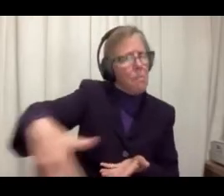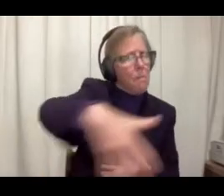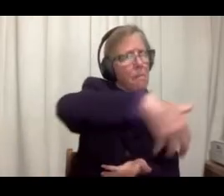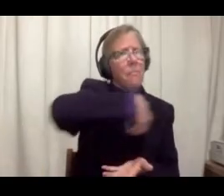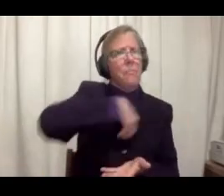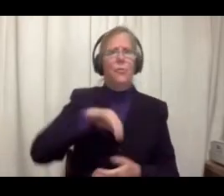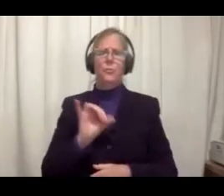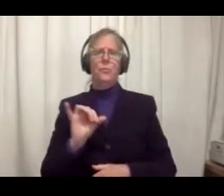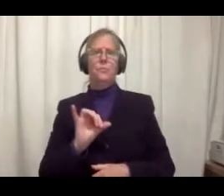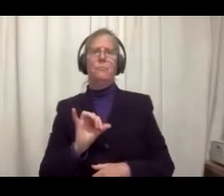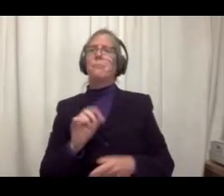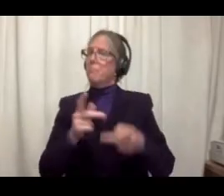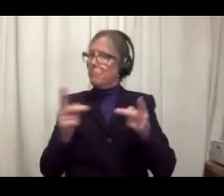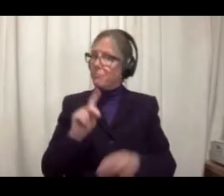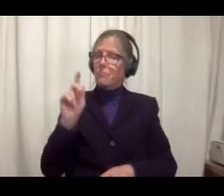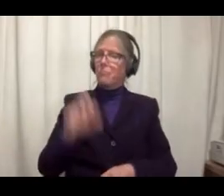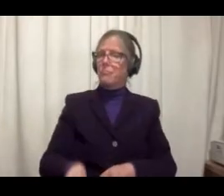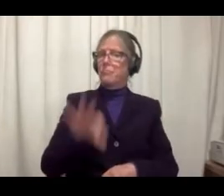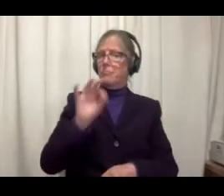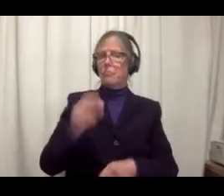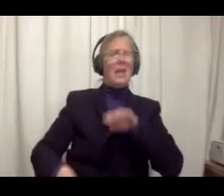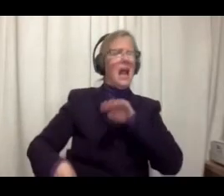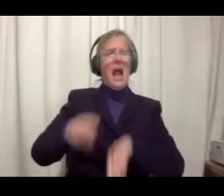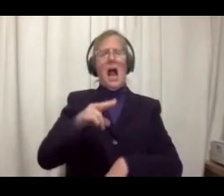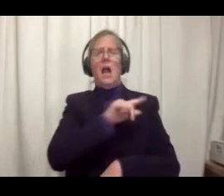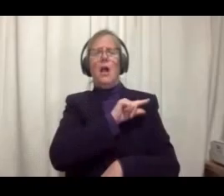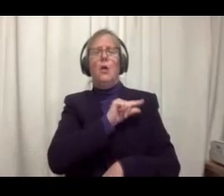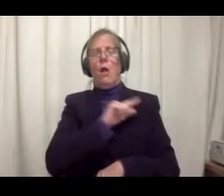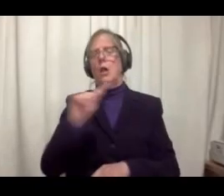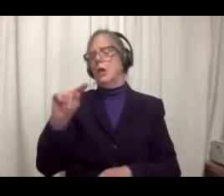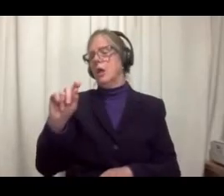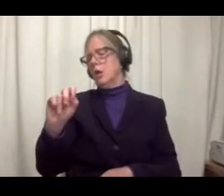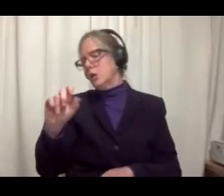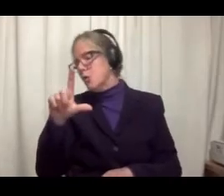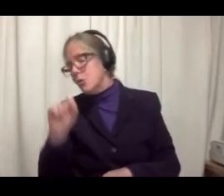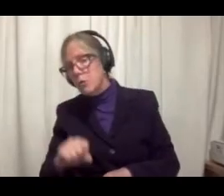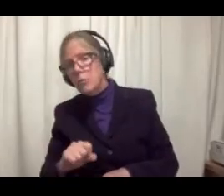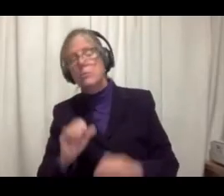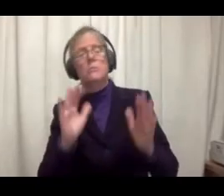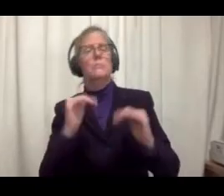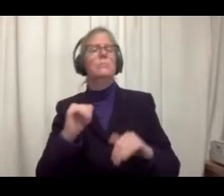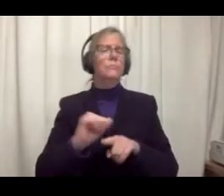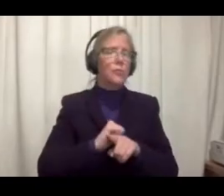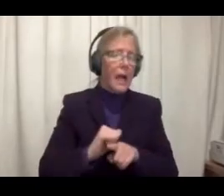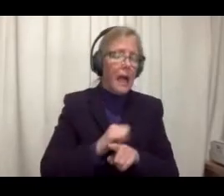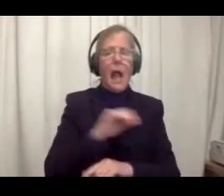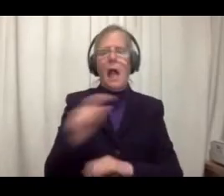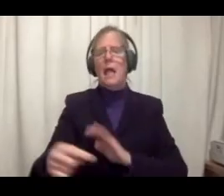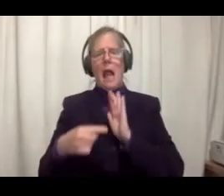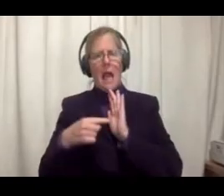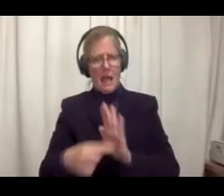find high-quality tools, training, and examples to strengthen your own work.